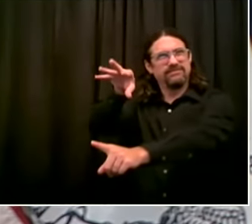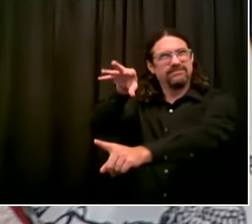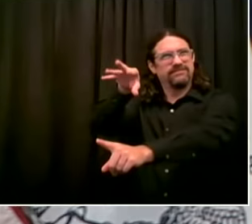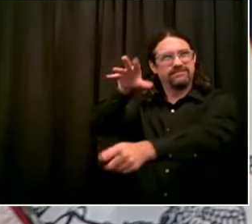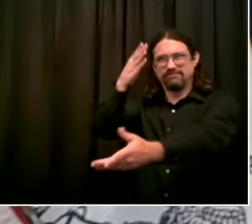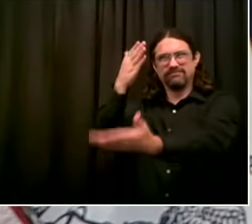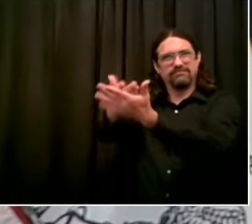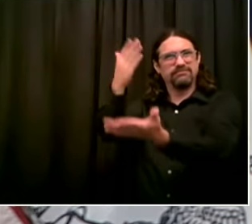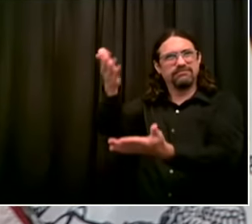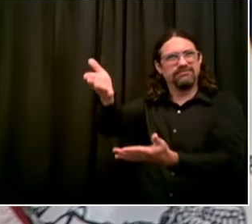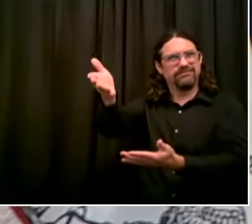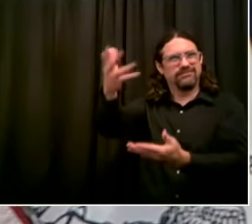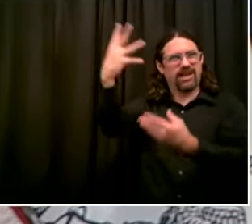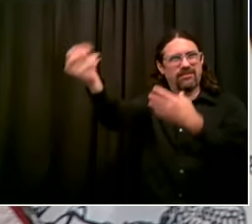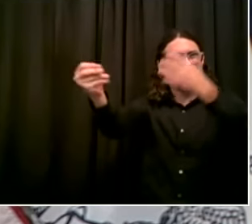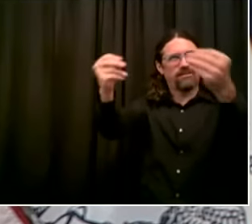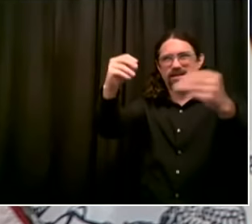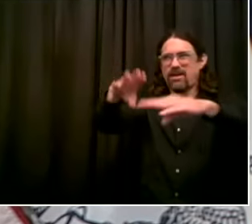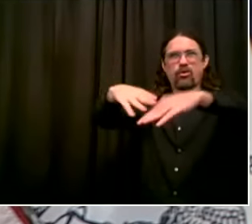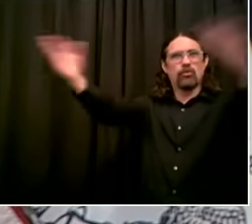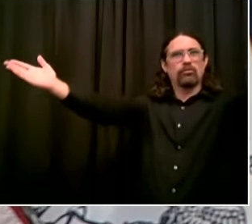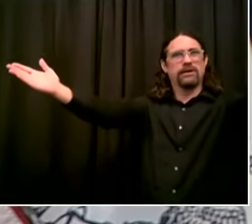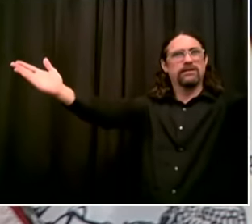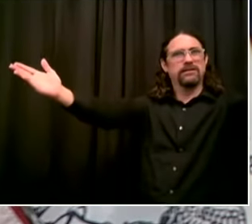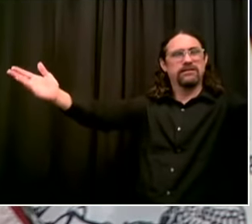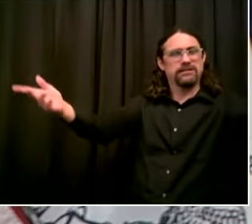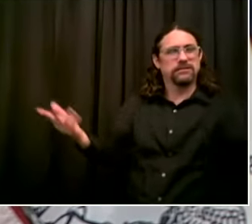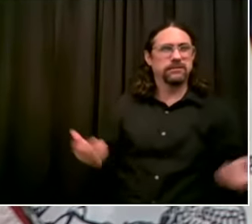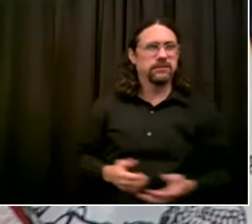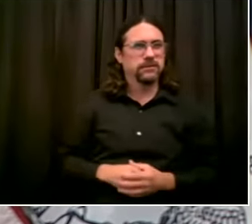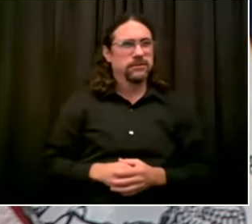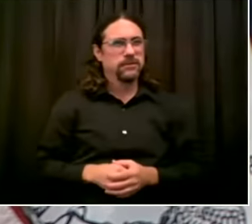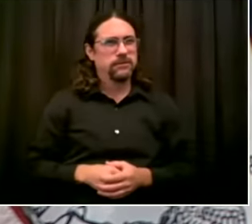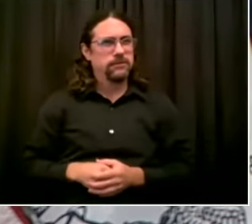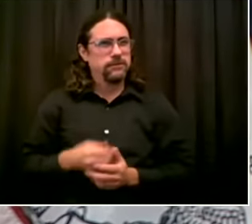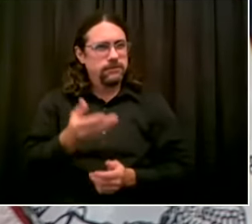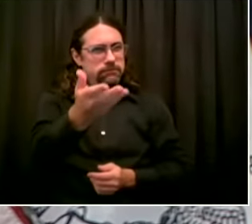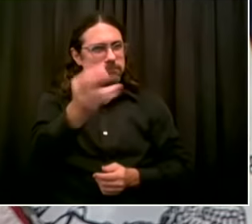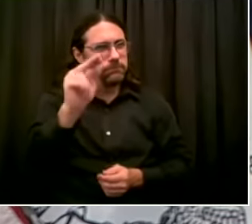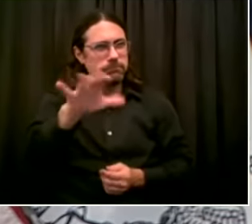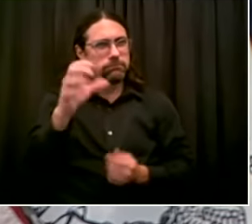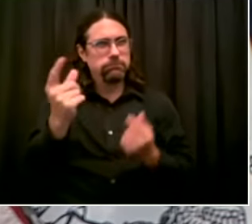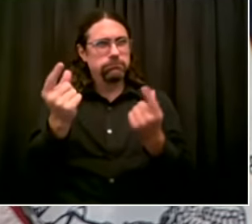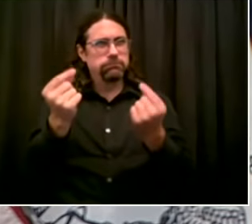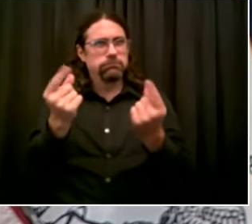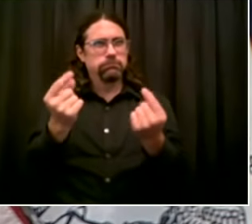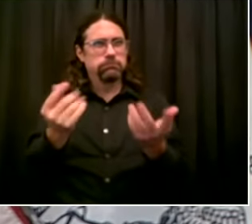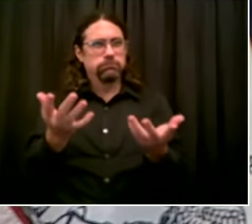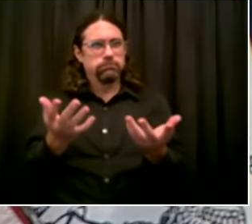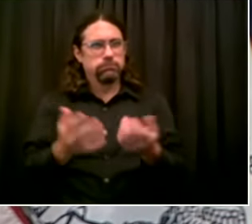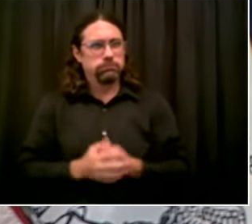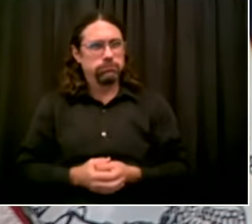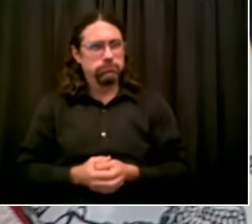THERE. THEY ARE SEEING COUNSELING SVIERCEANS D SOCIAL WOK R ERSVCEIS AND EATING LUNCH AND